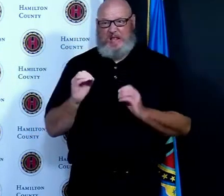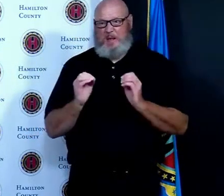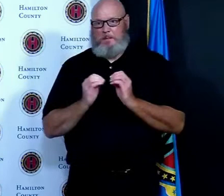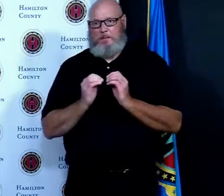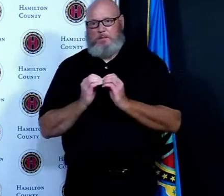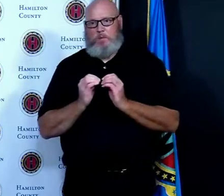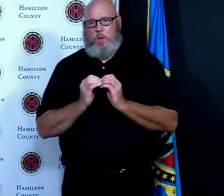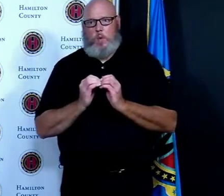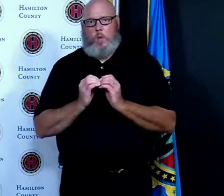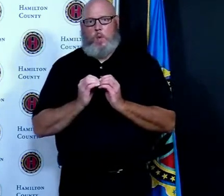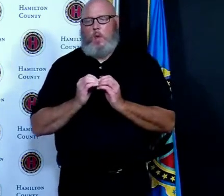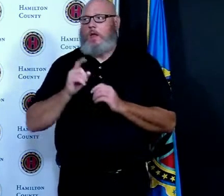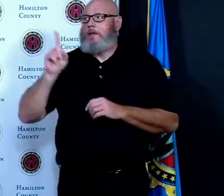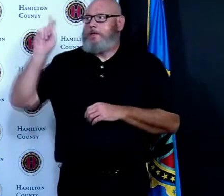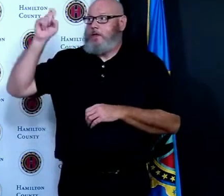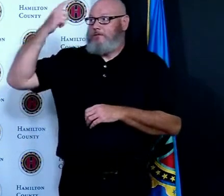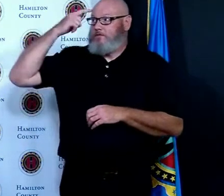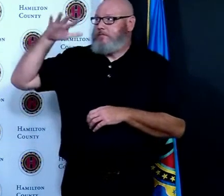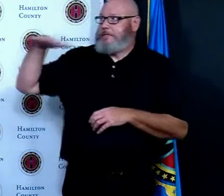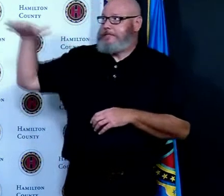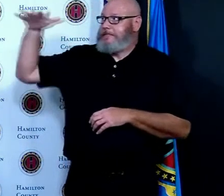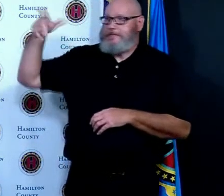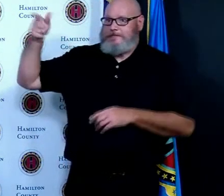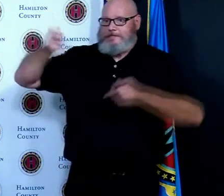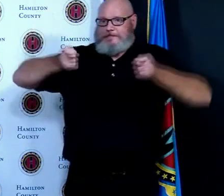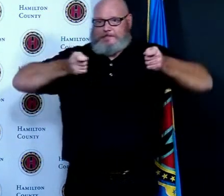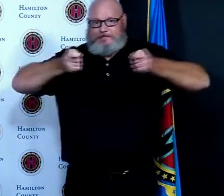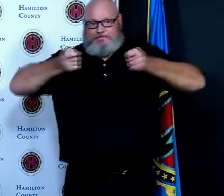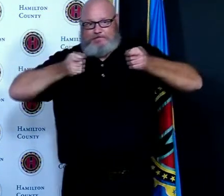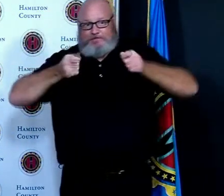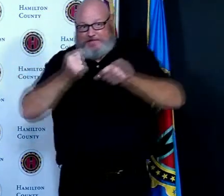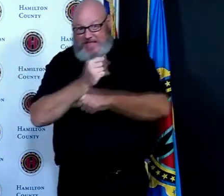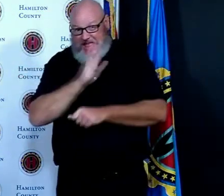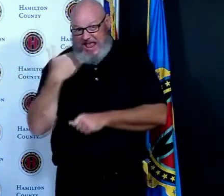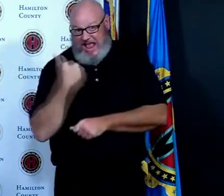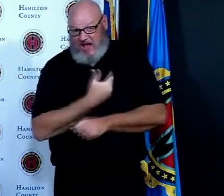attention I guess is what I'm asking at this point because the numbers suggest